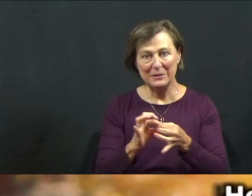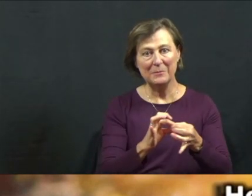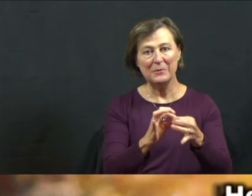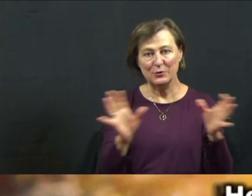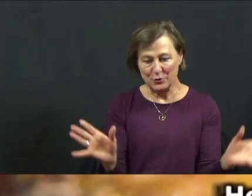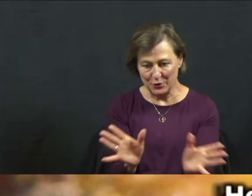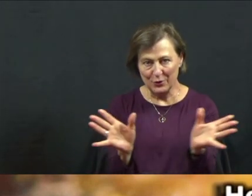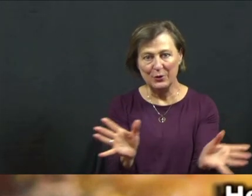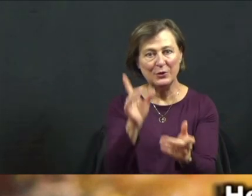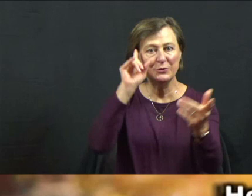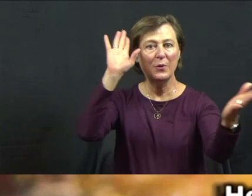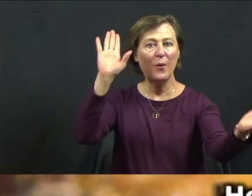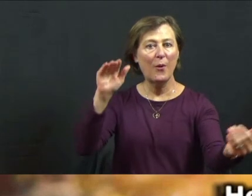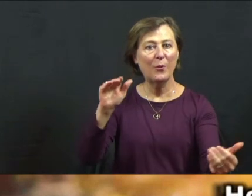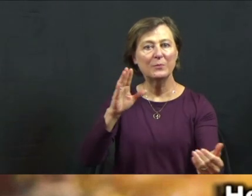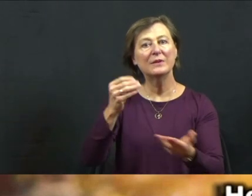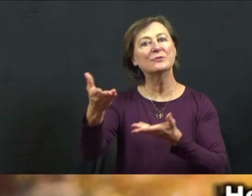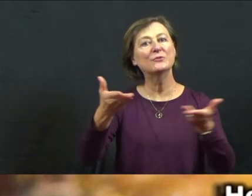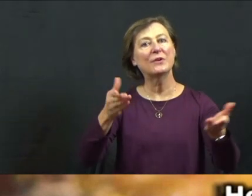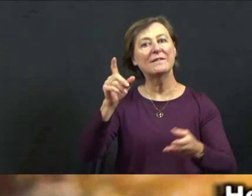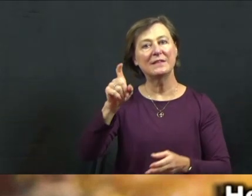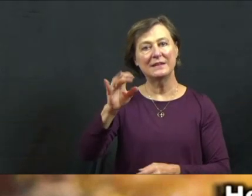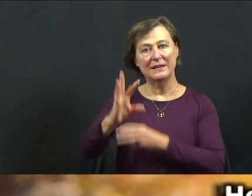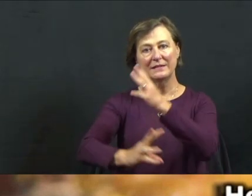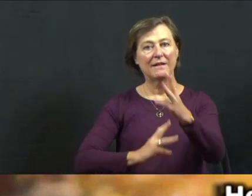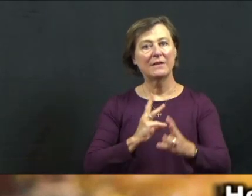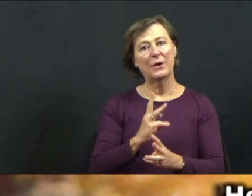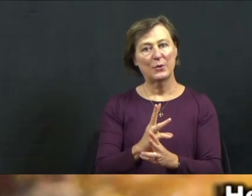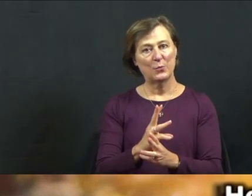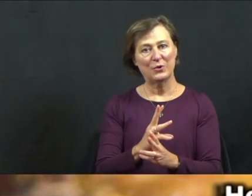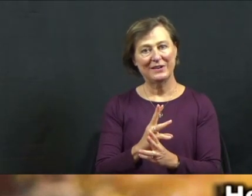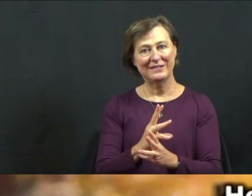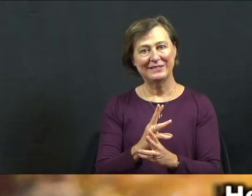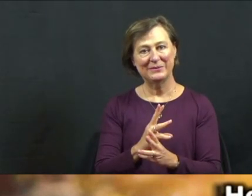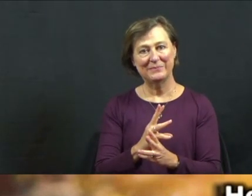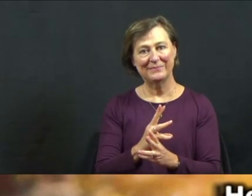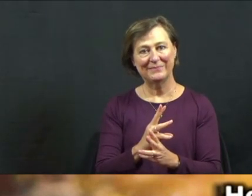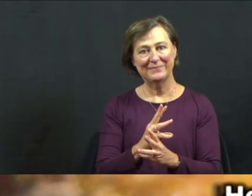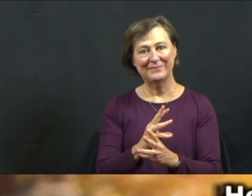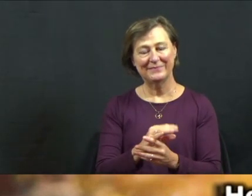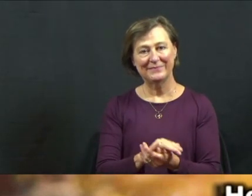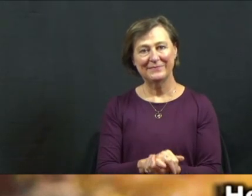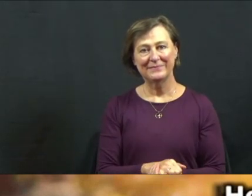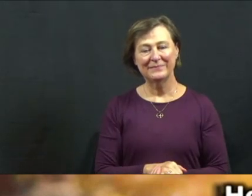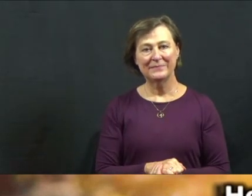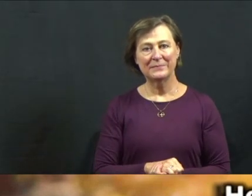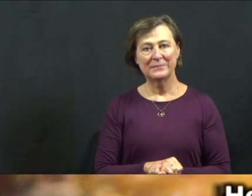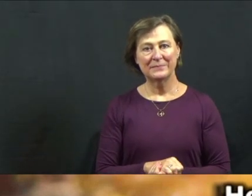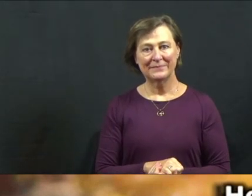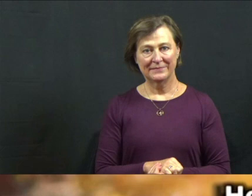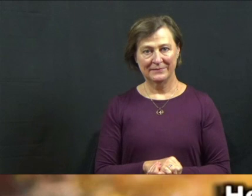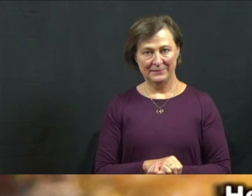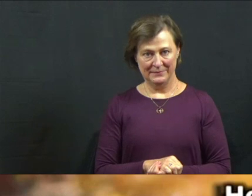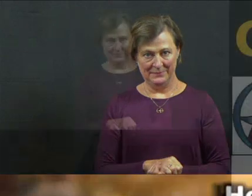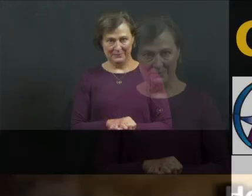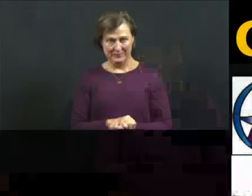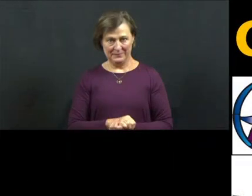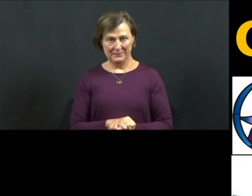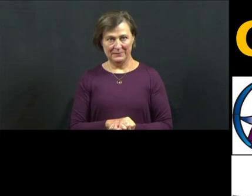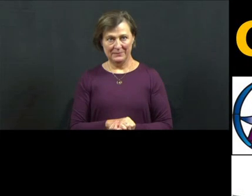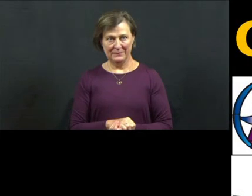nurture the hopes, and serve the needs of our world.